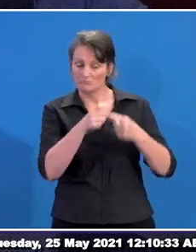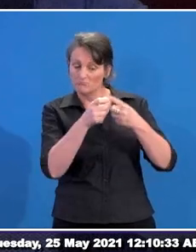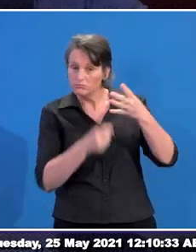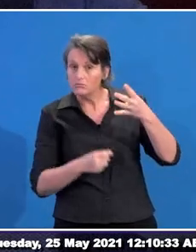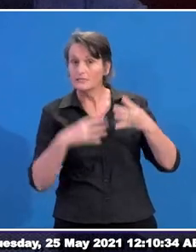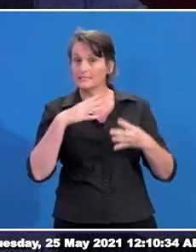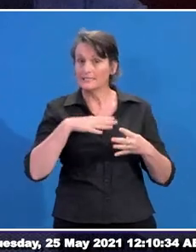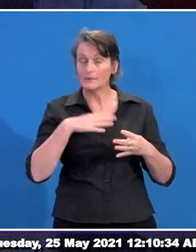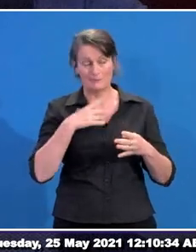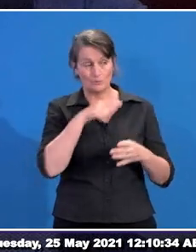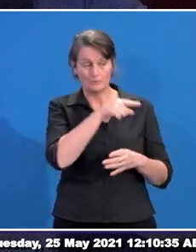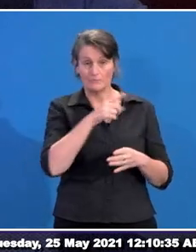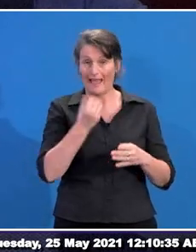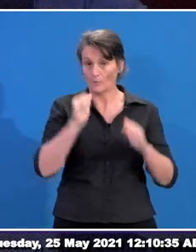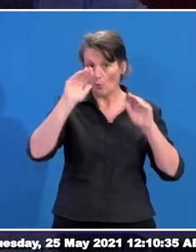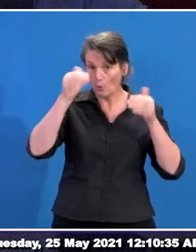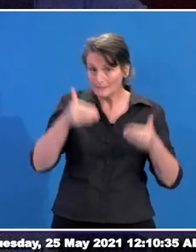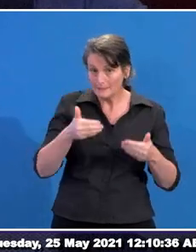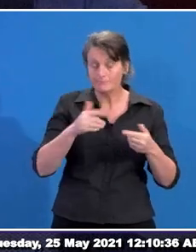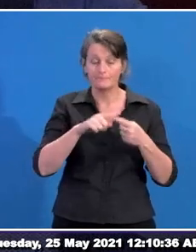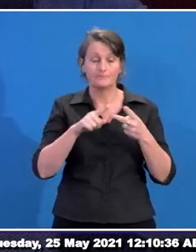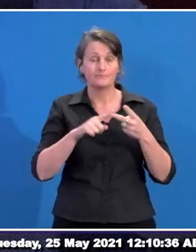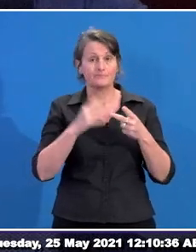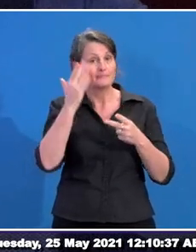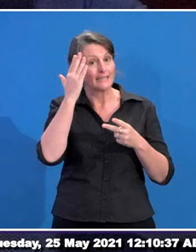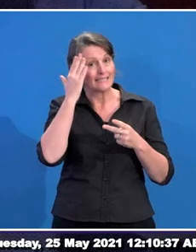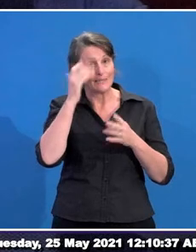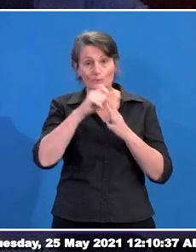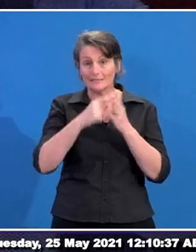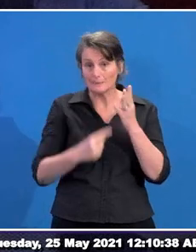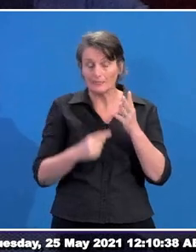of his autism, his intellectual disability and his blindness